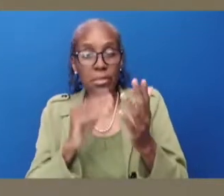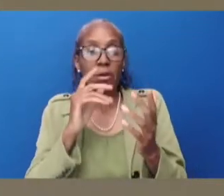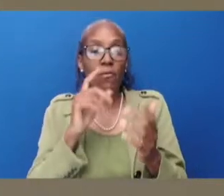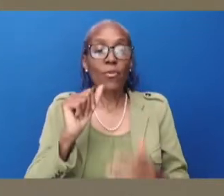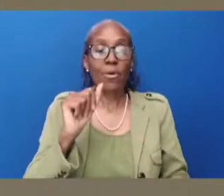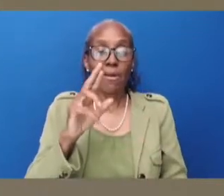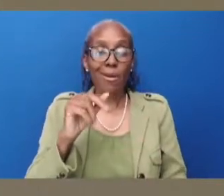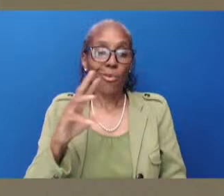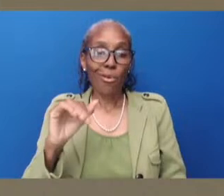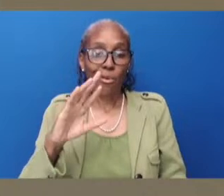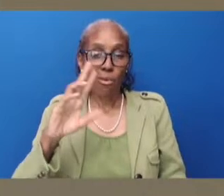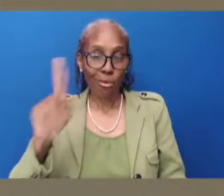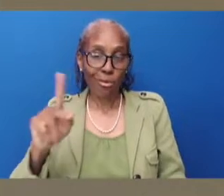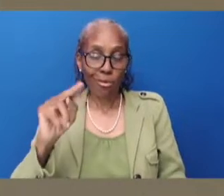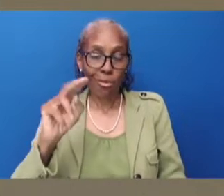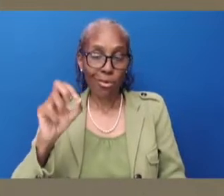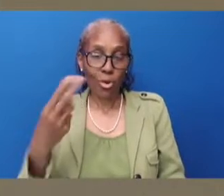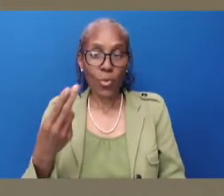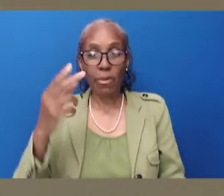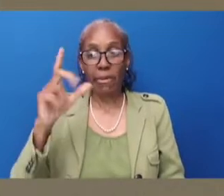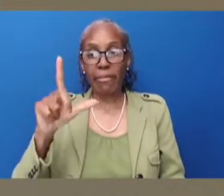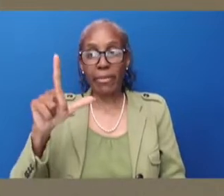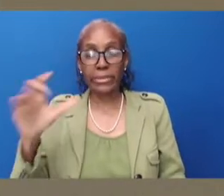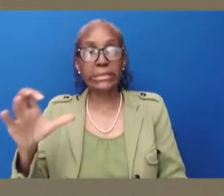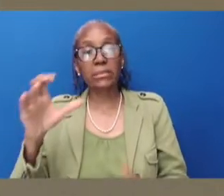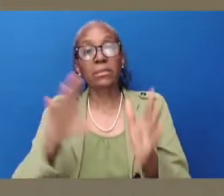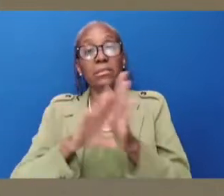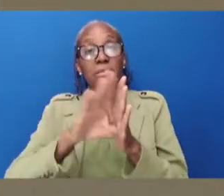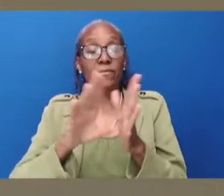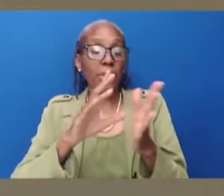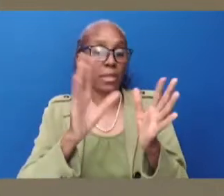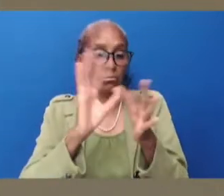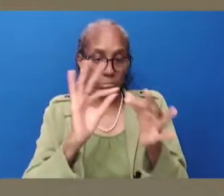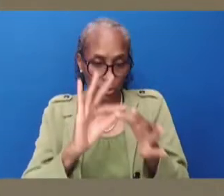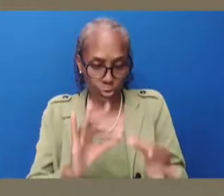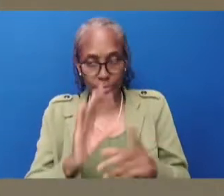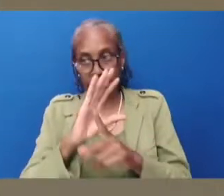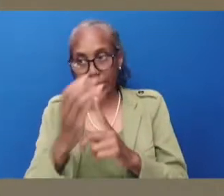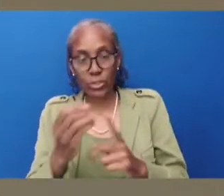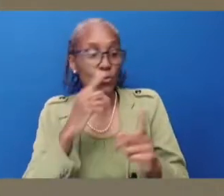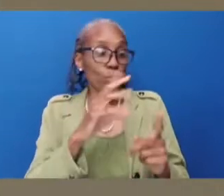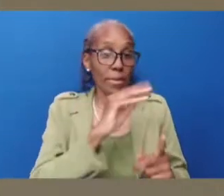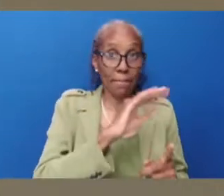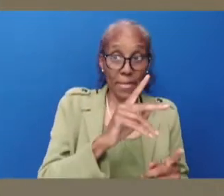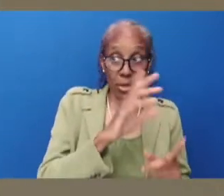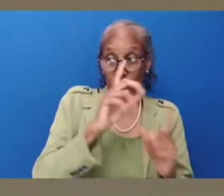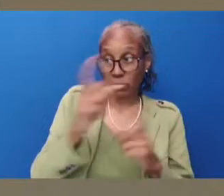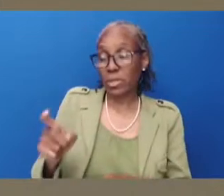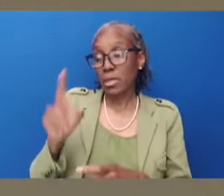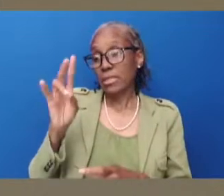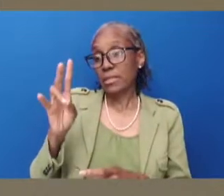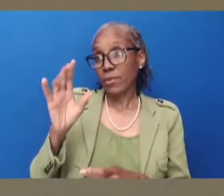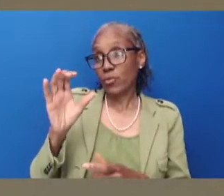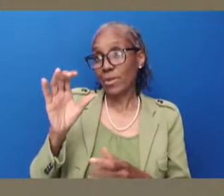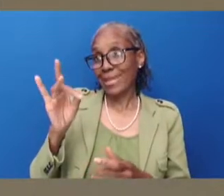TO NEGOTIATE AND EXECUTE AN AGREEMENT WITH ARROWHAWK NOAH